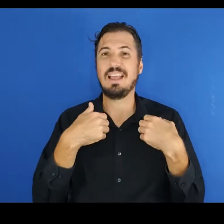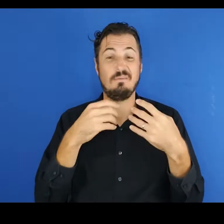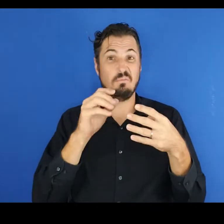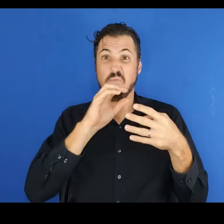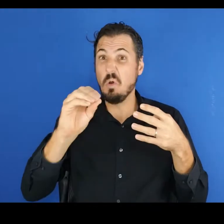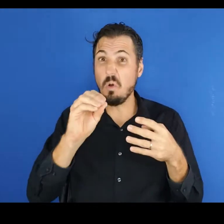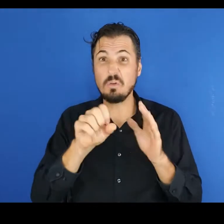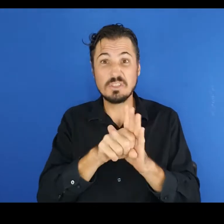symptoms